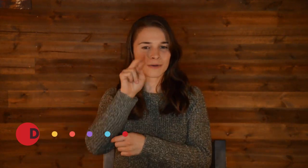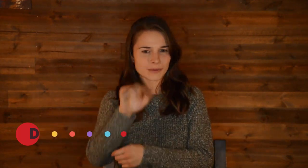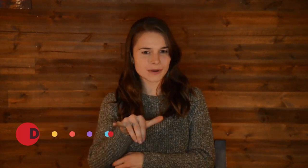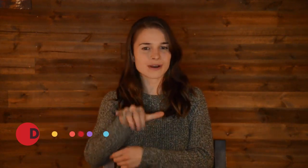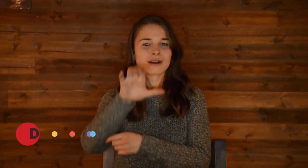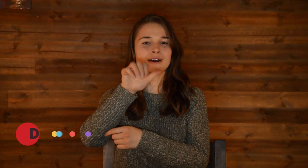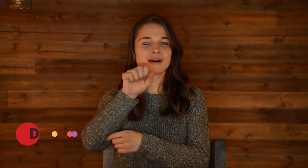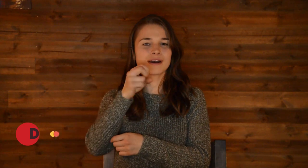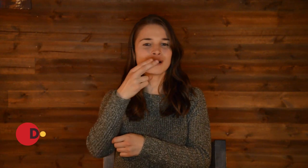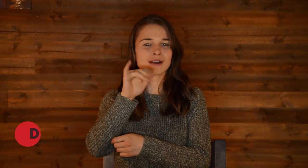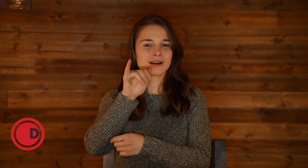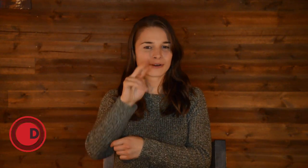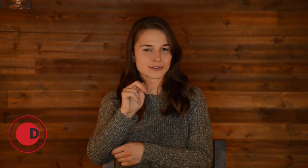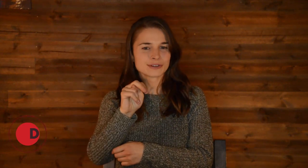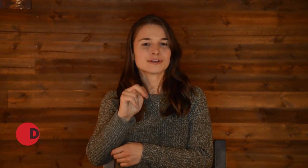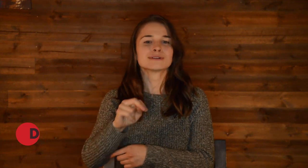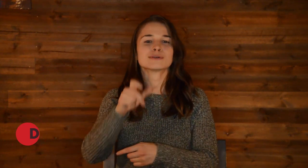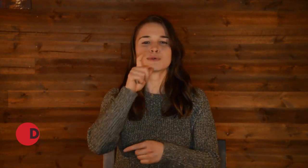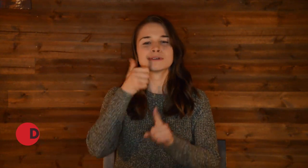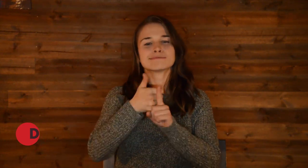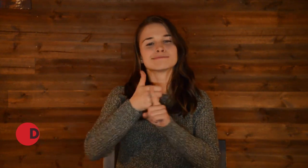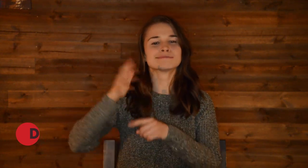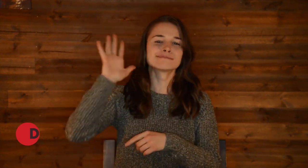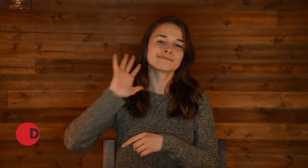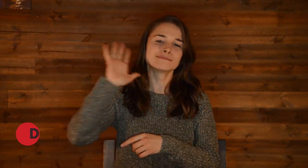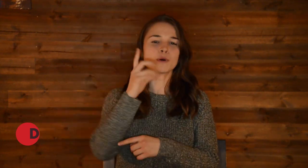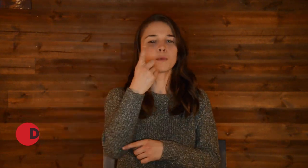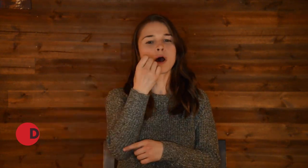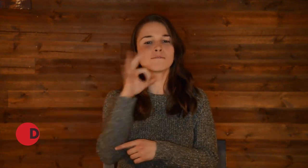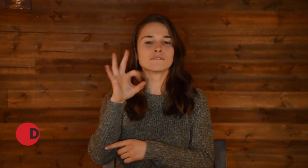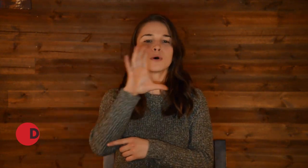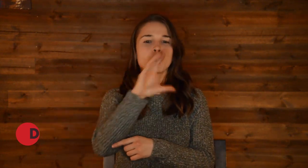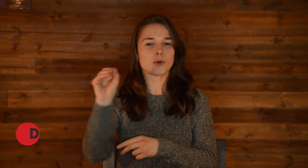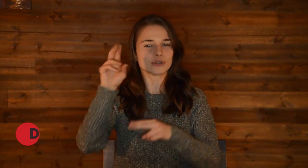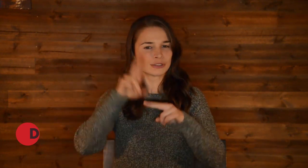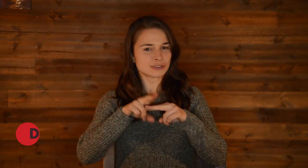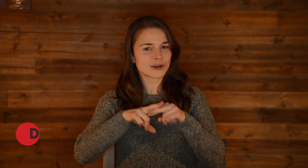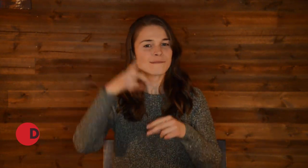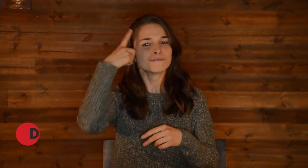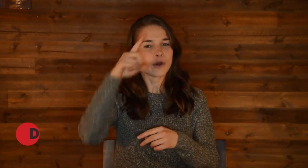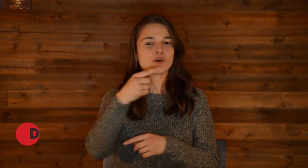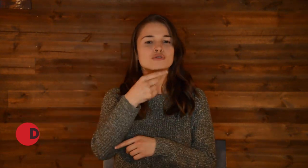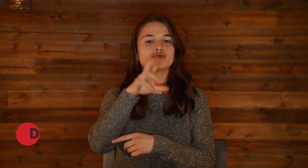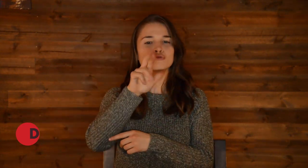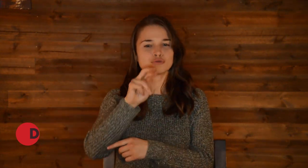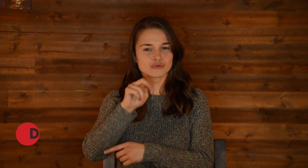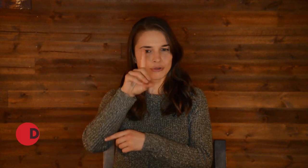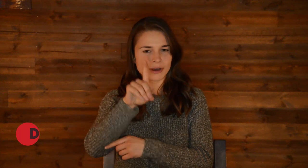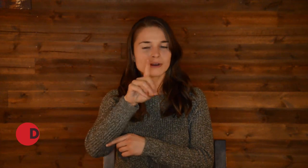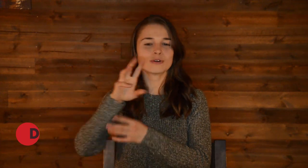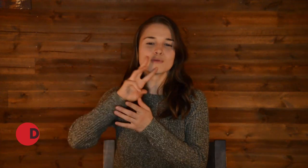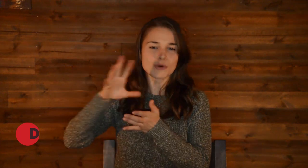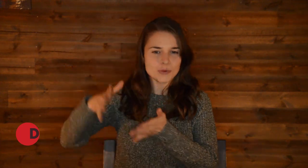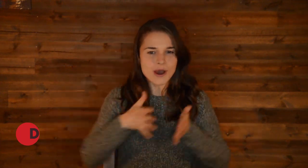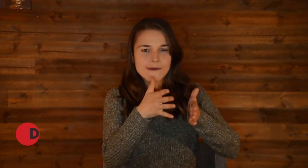We spoke to Anthony Cashin, who was one of the co-chairs for the Grand River